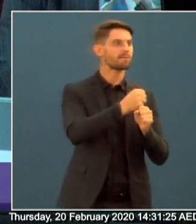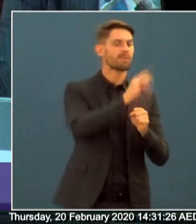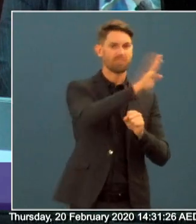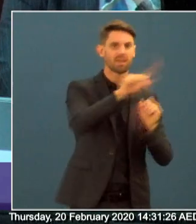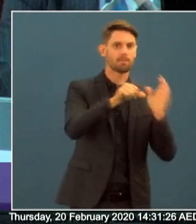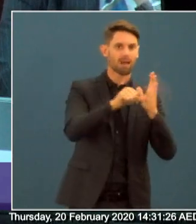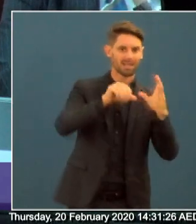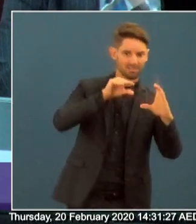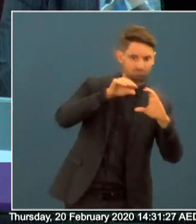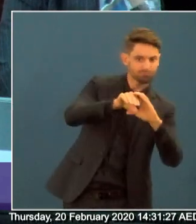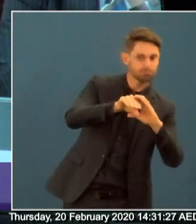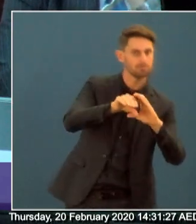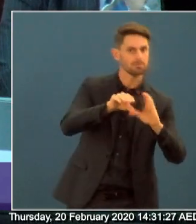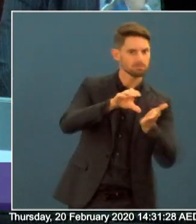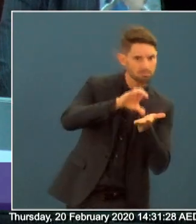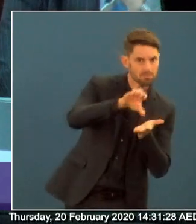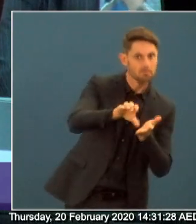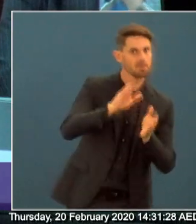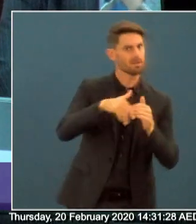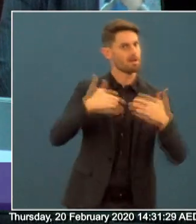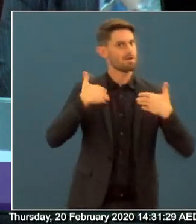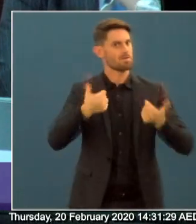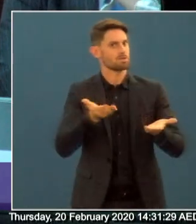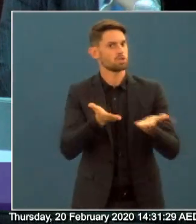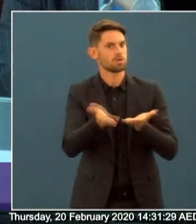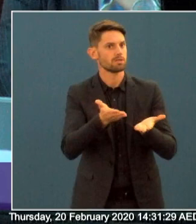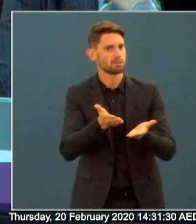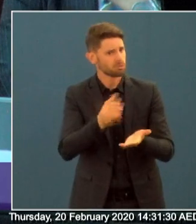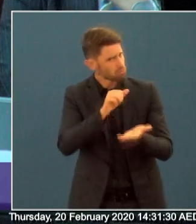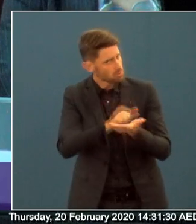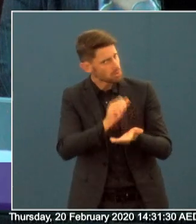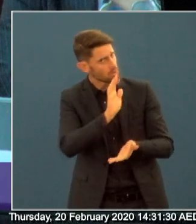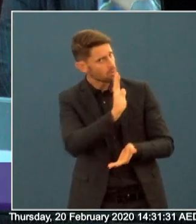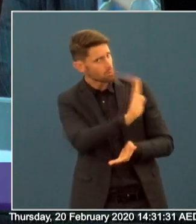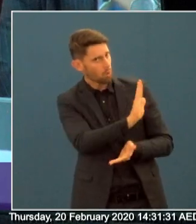And I think that your centre has done some modelling in terms of the costs